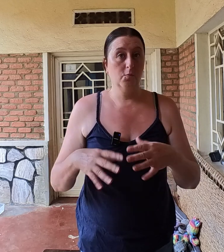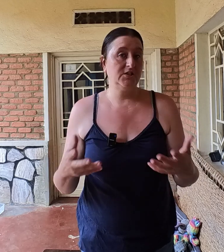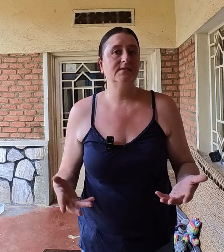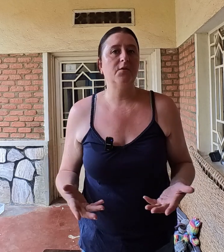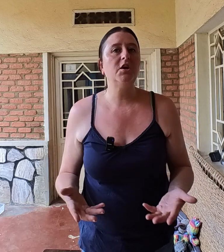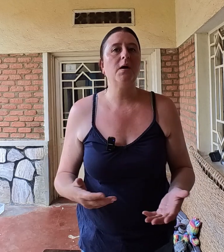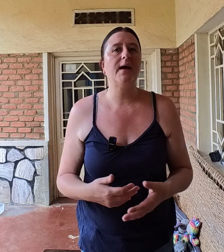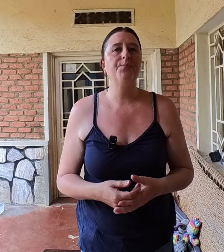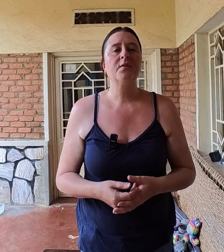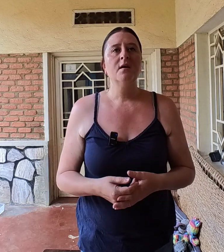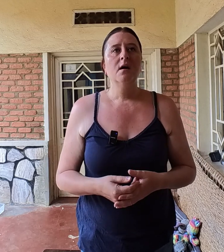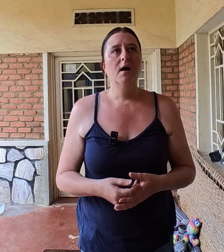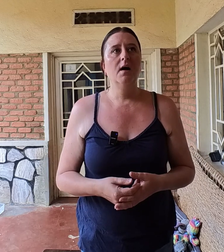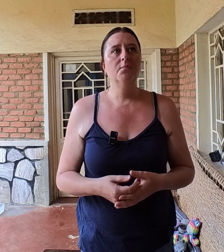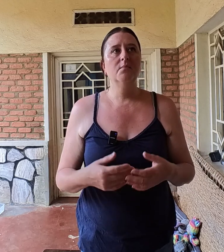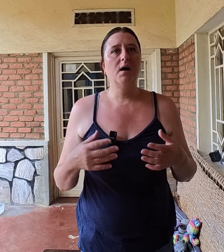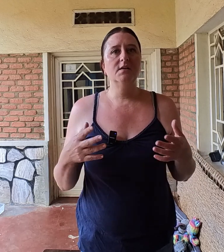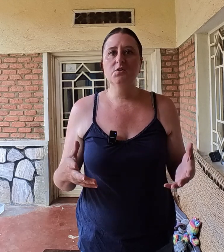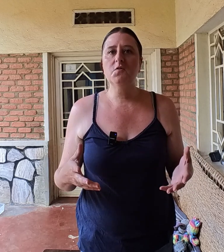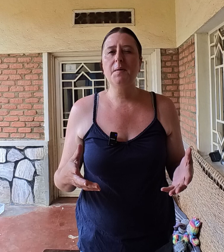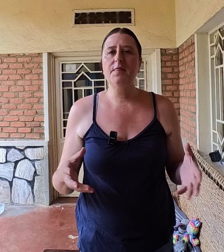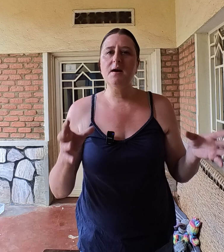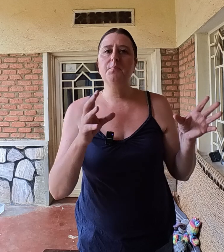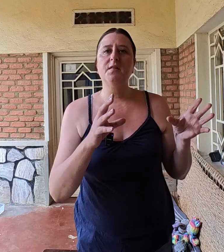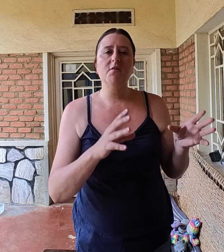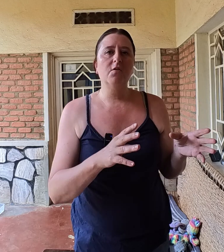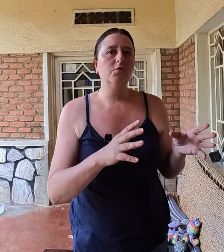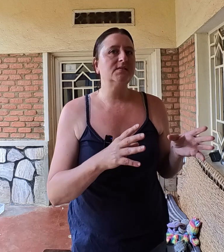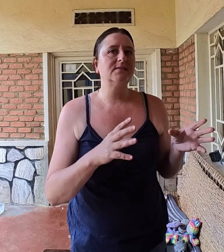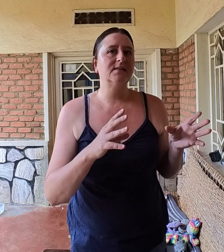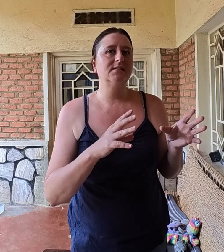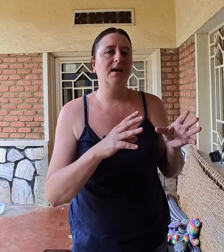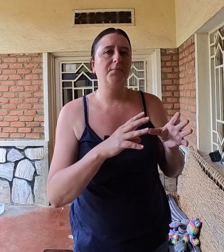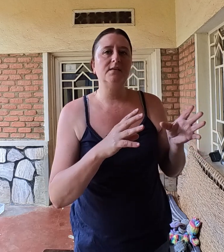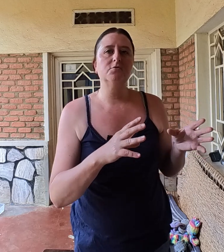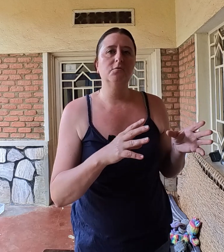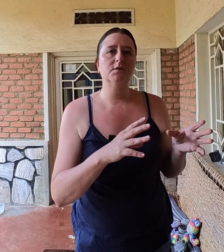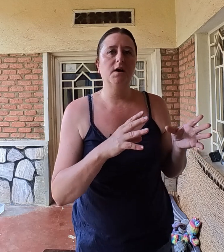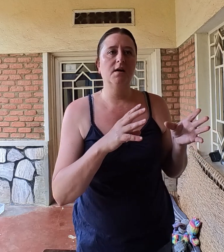which is now Huye. I don't know about that, but there are horses at a place called